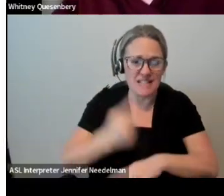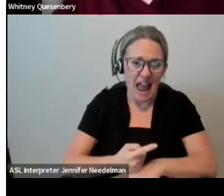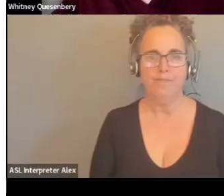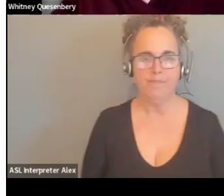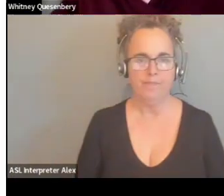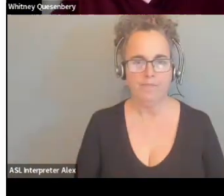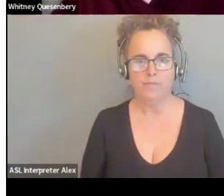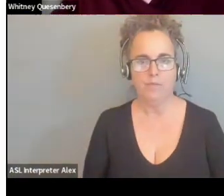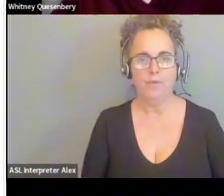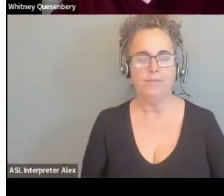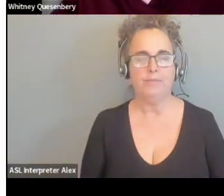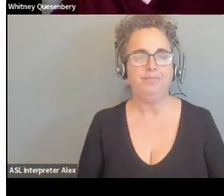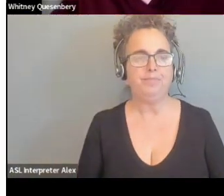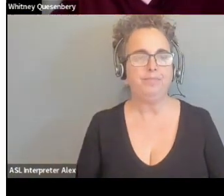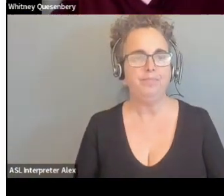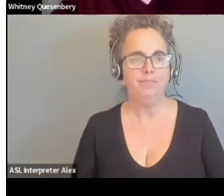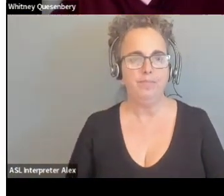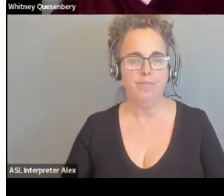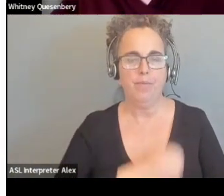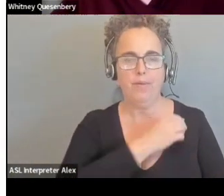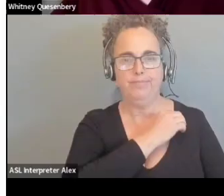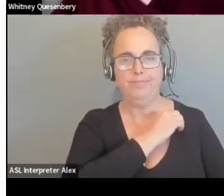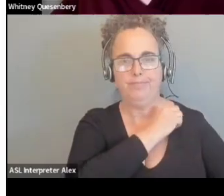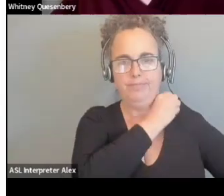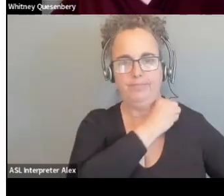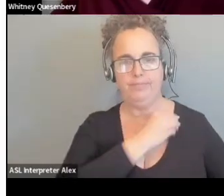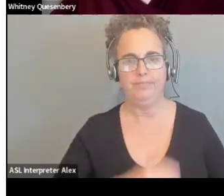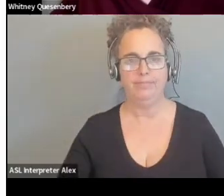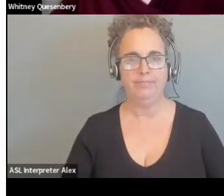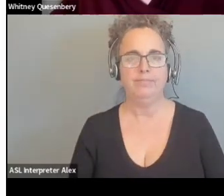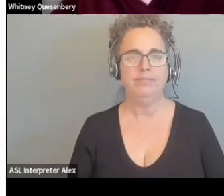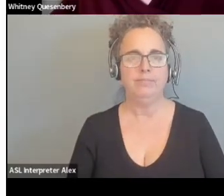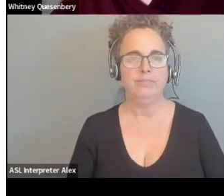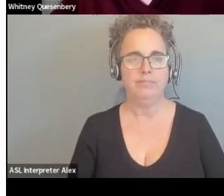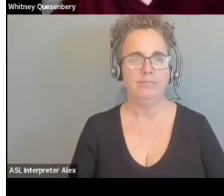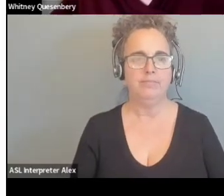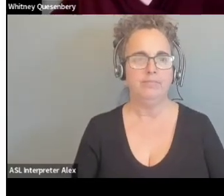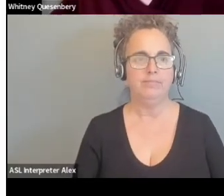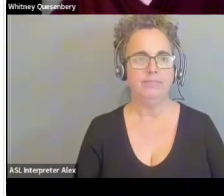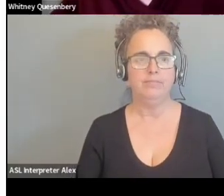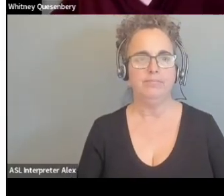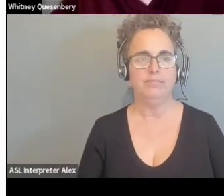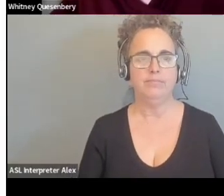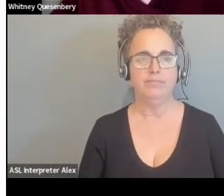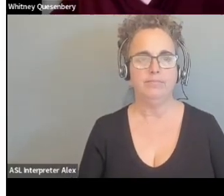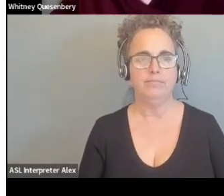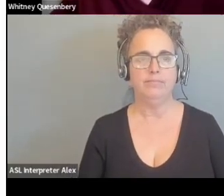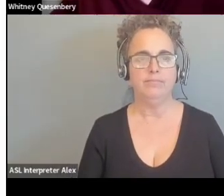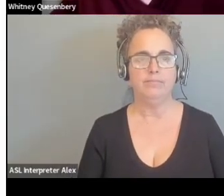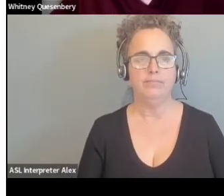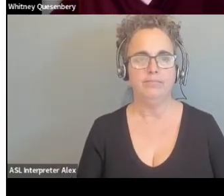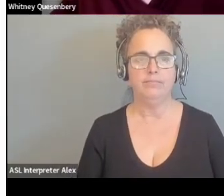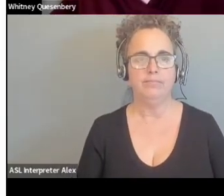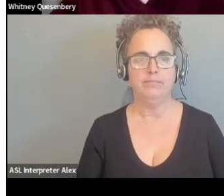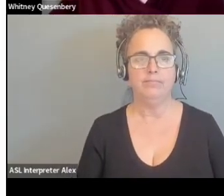And then we looked at the kinds of assistive technology she might use. She has a split keyboard, she's